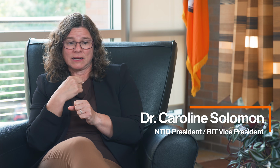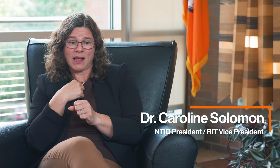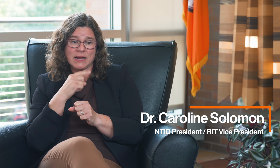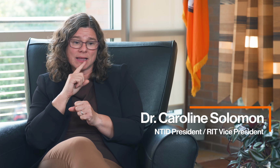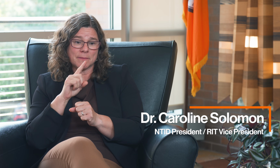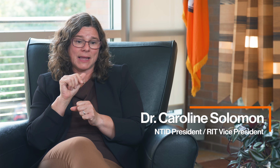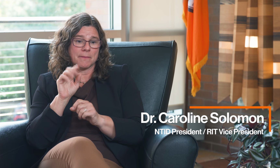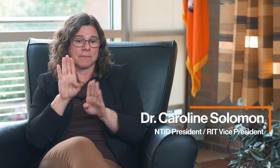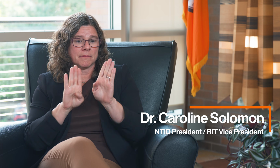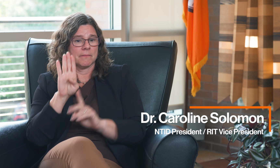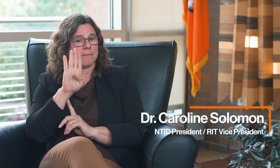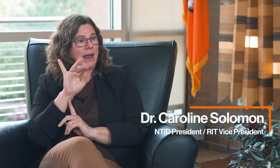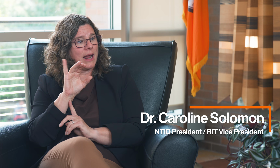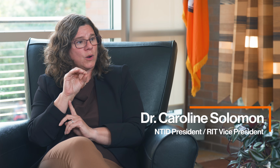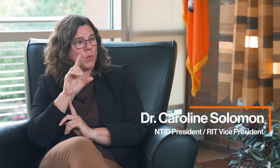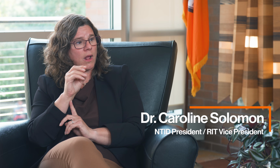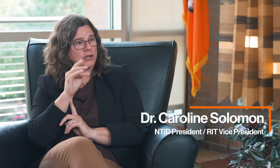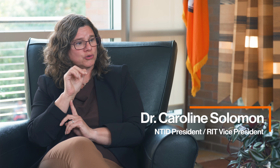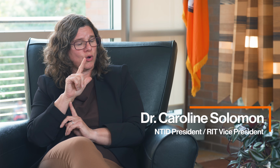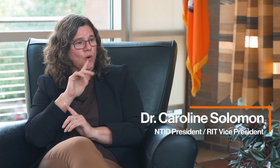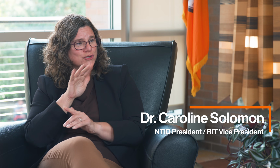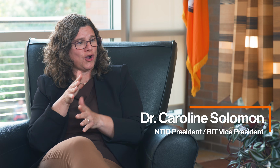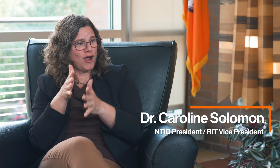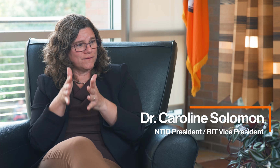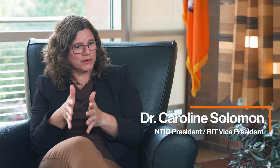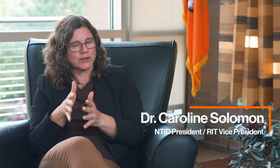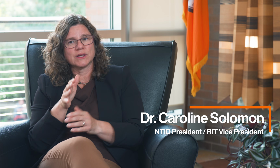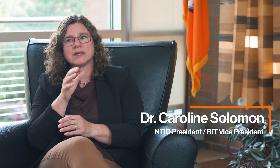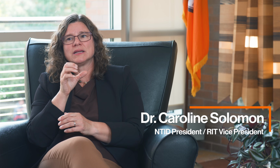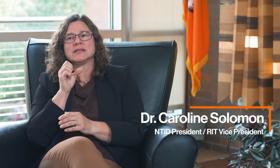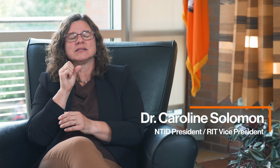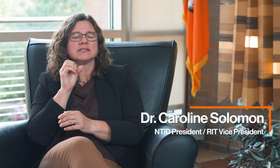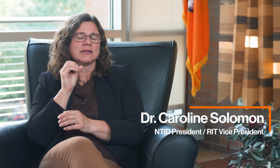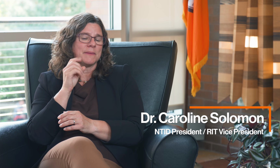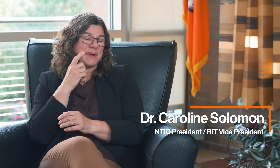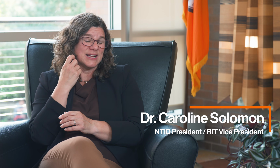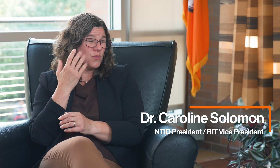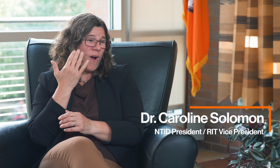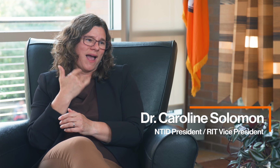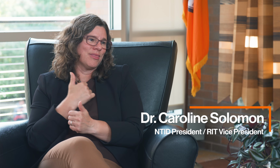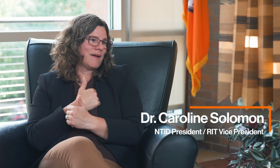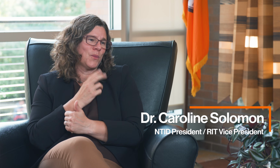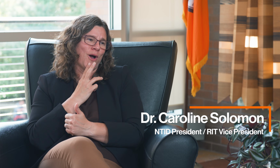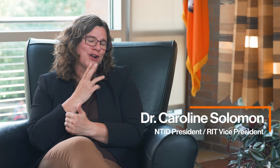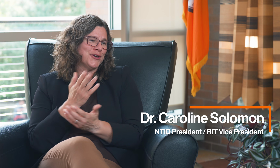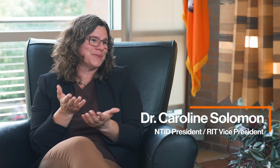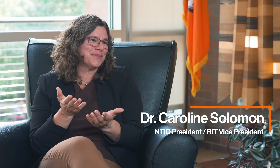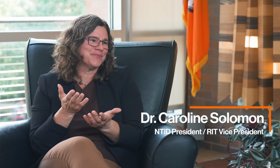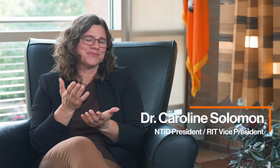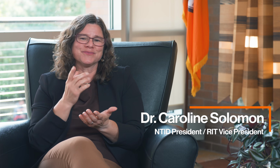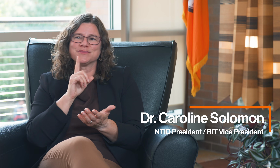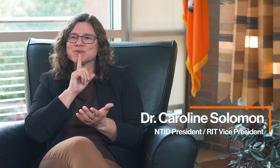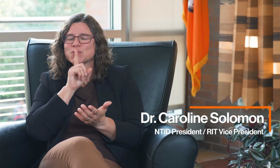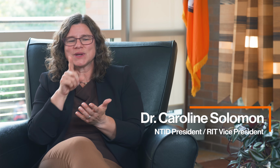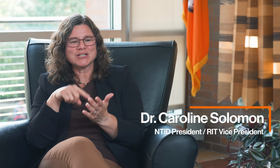And really, I am a biological oceanographer because I love the water.